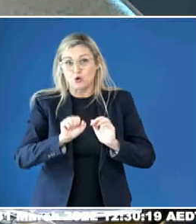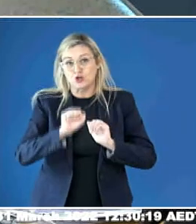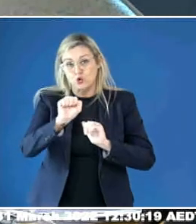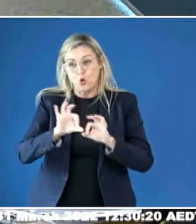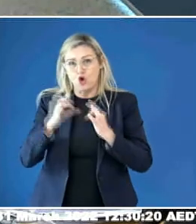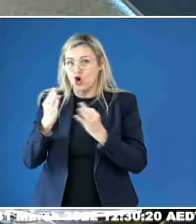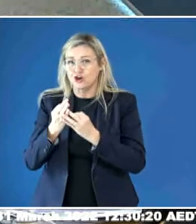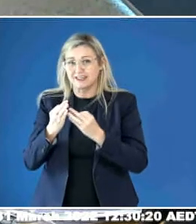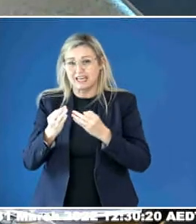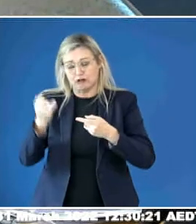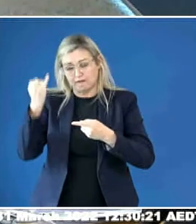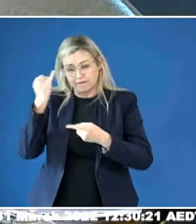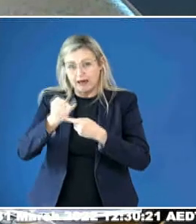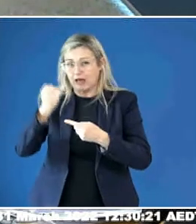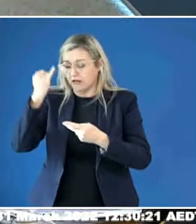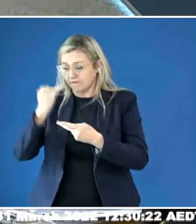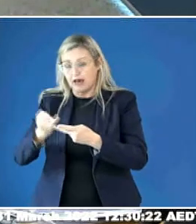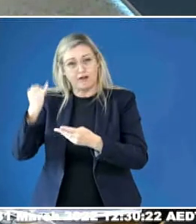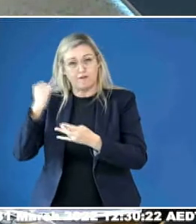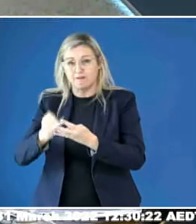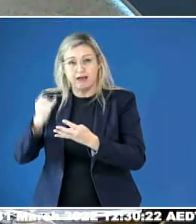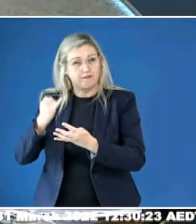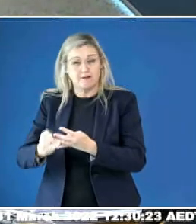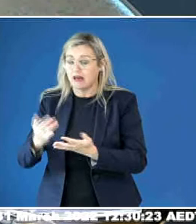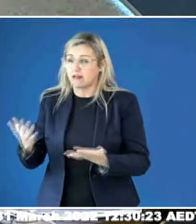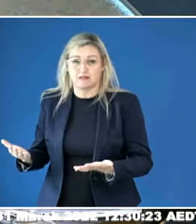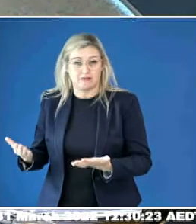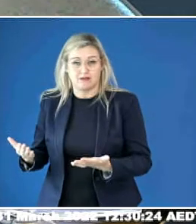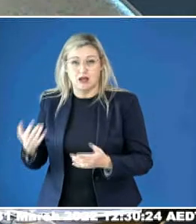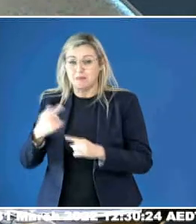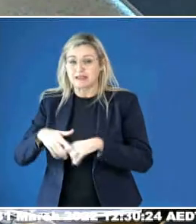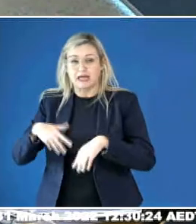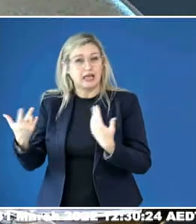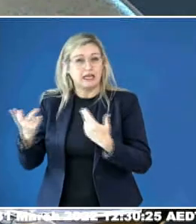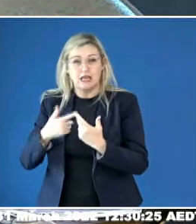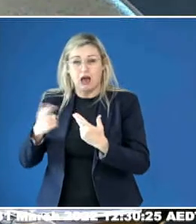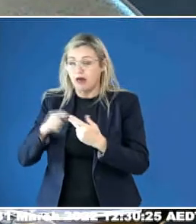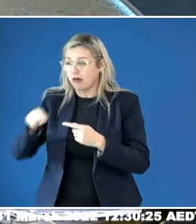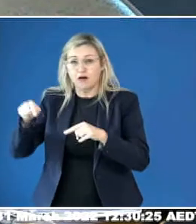been identified today and any other failures that may come to light?